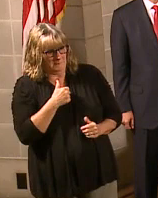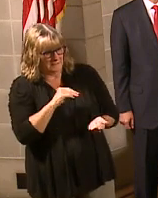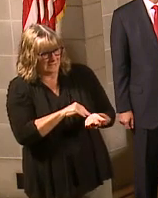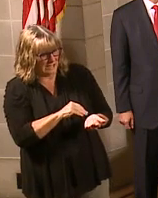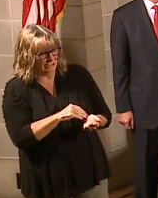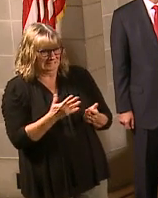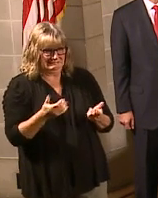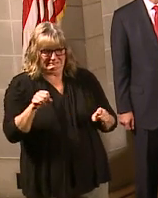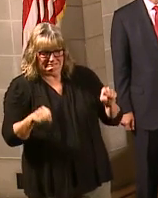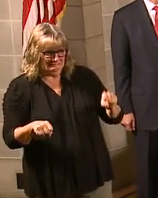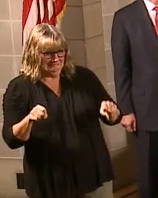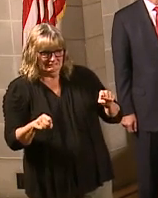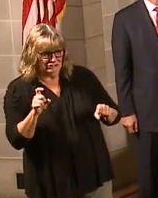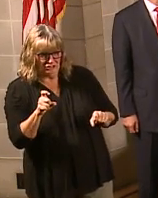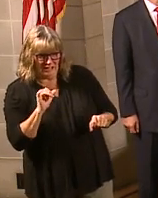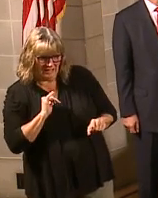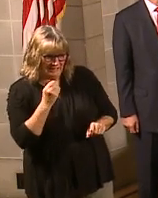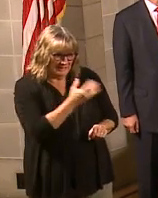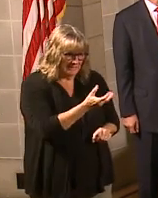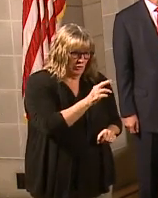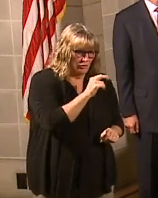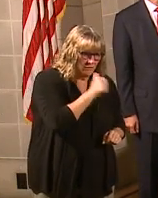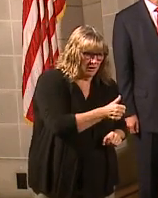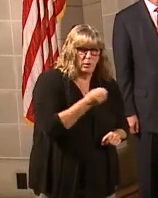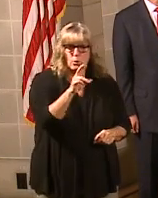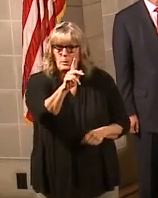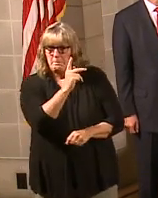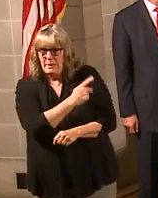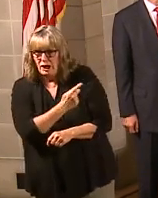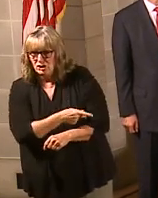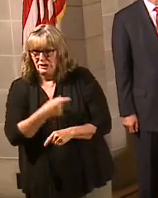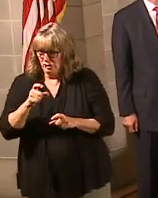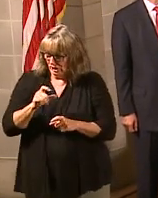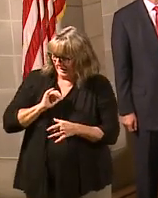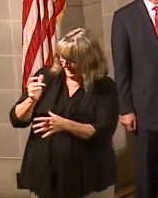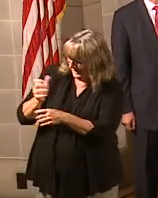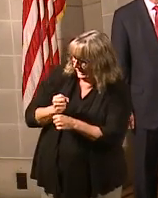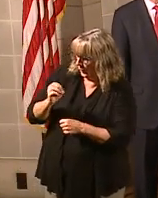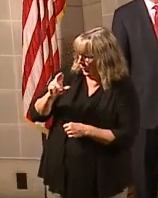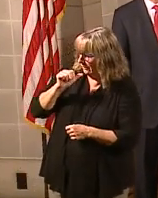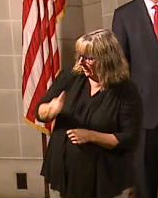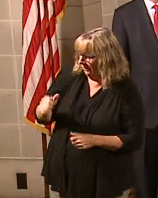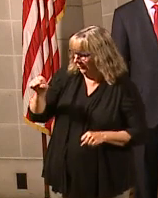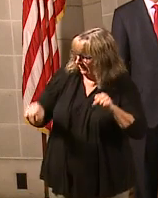WHAT THE INDICATIONS ARE.